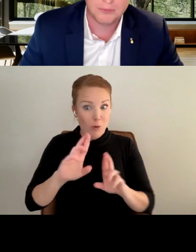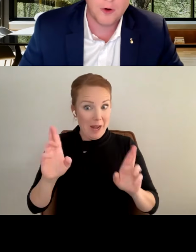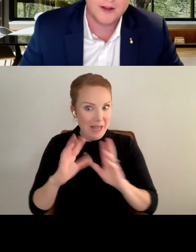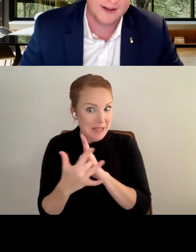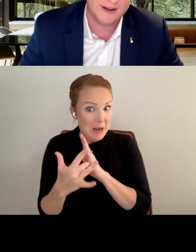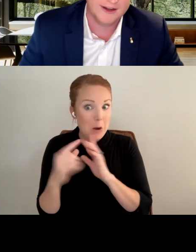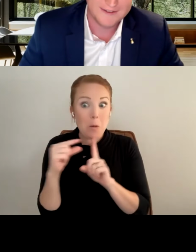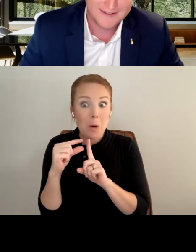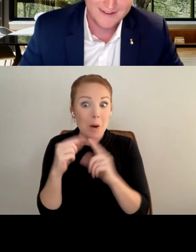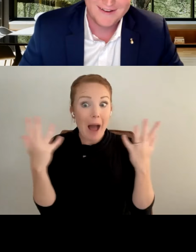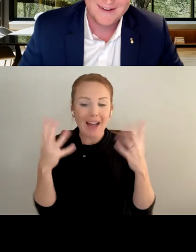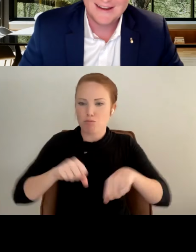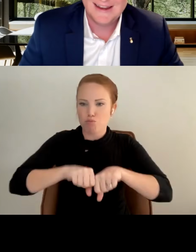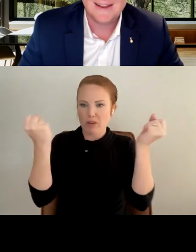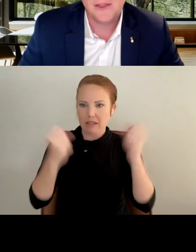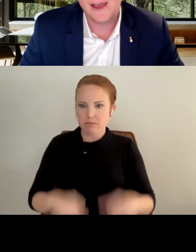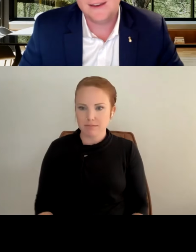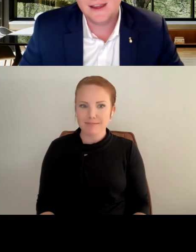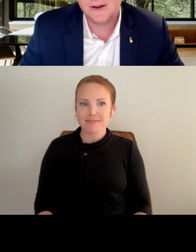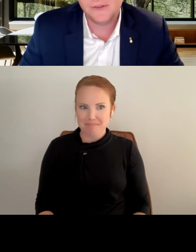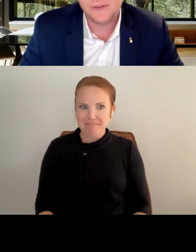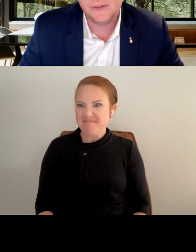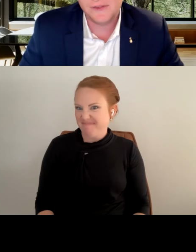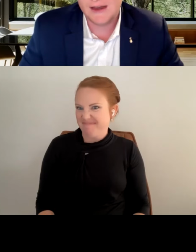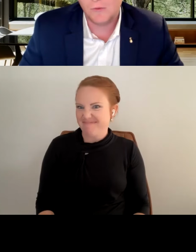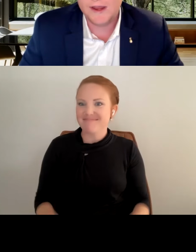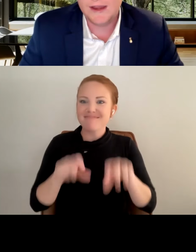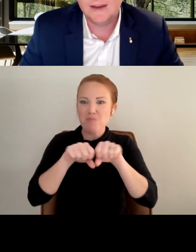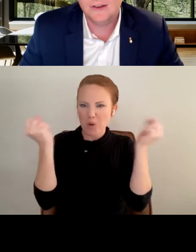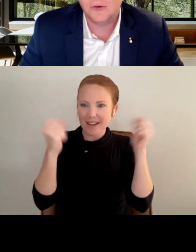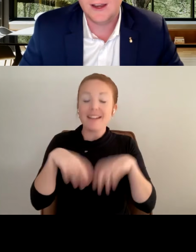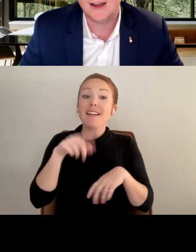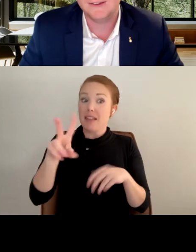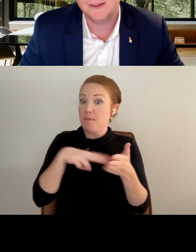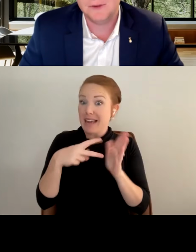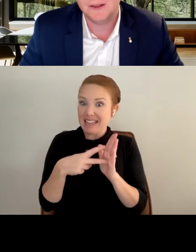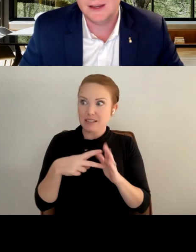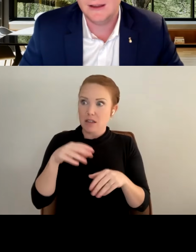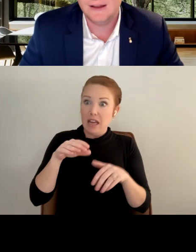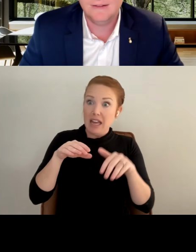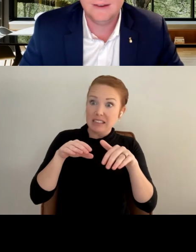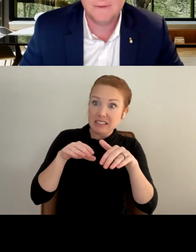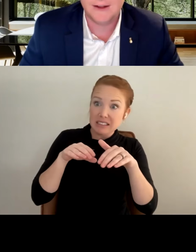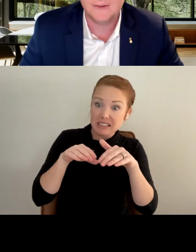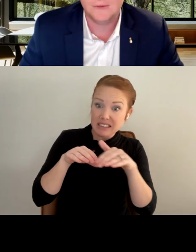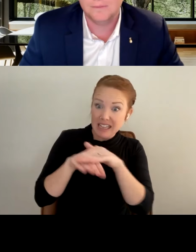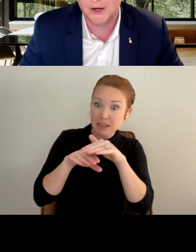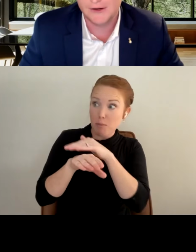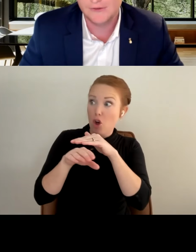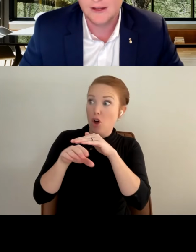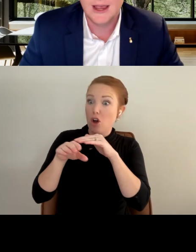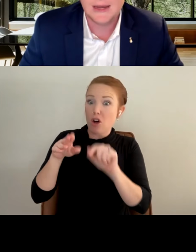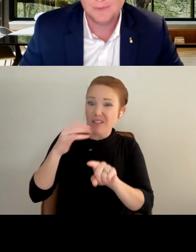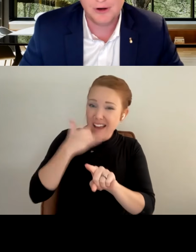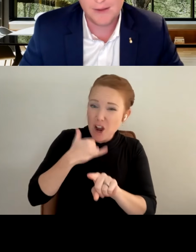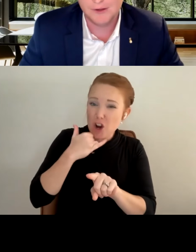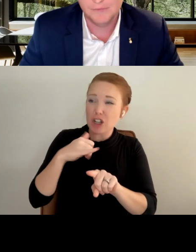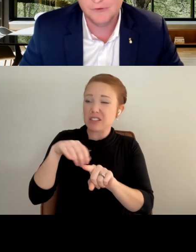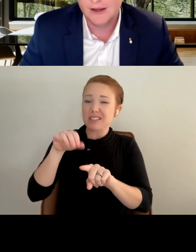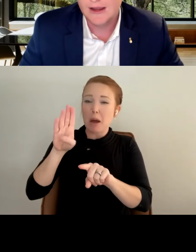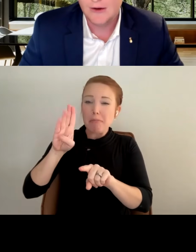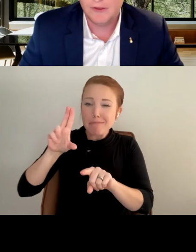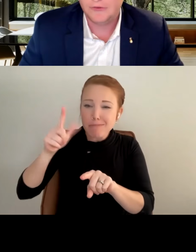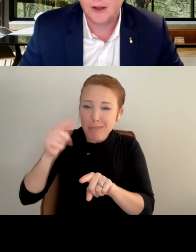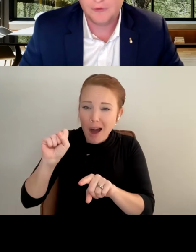word is "broken". The idea here is that we need to treat accessibility defects, bugs, and problems with